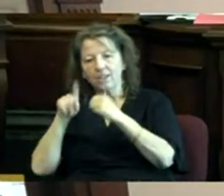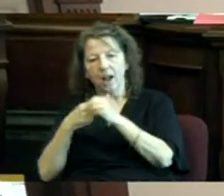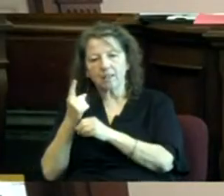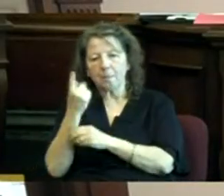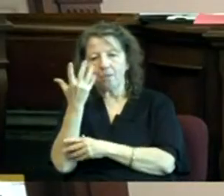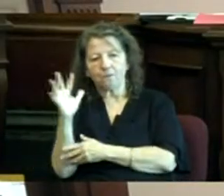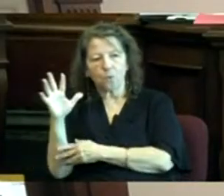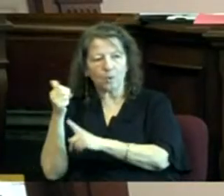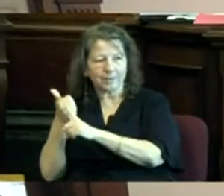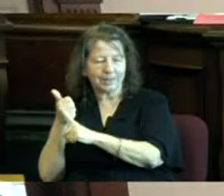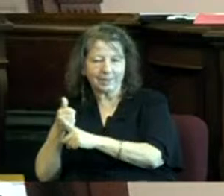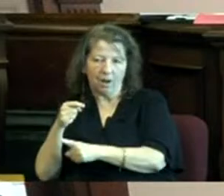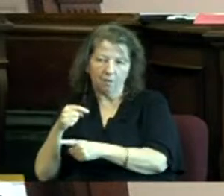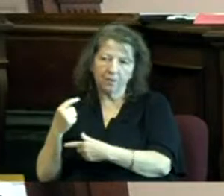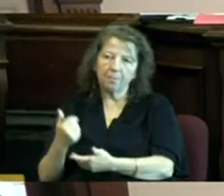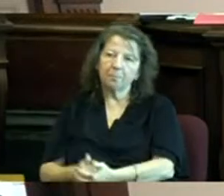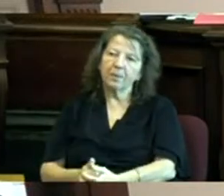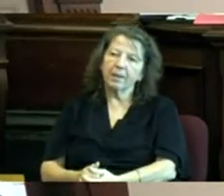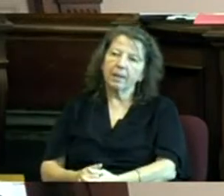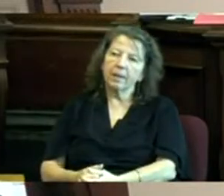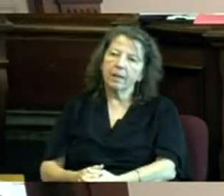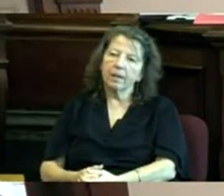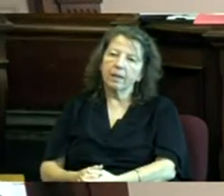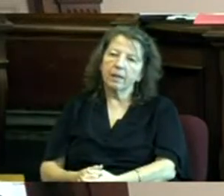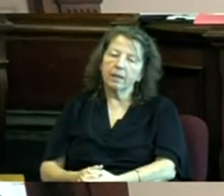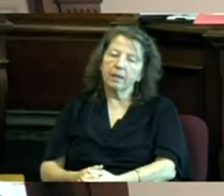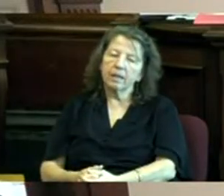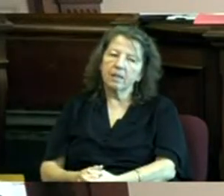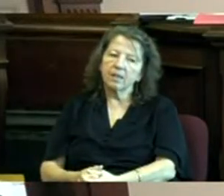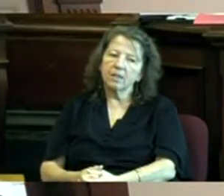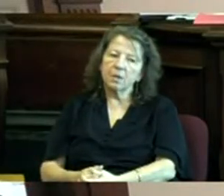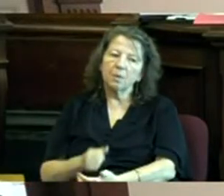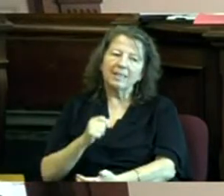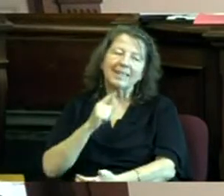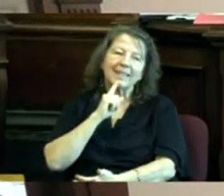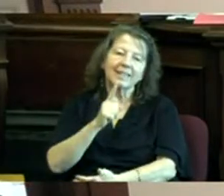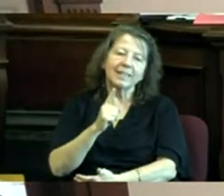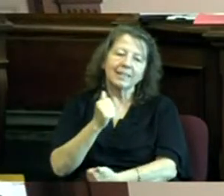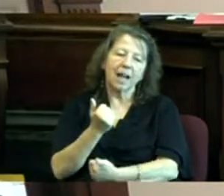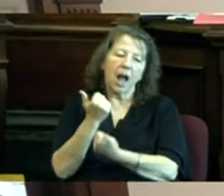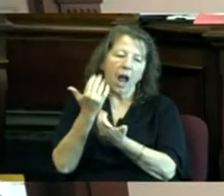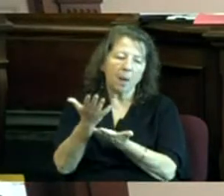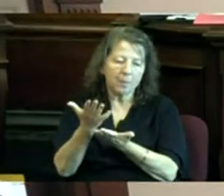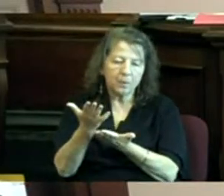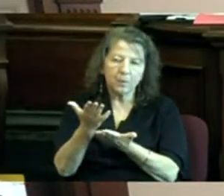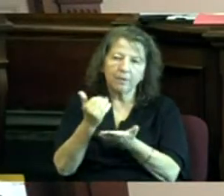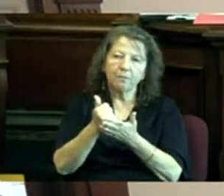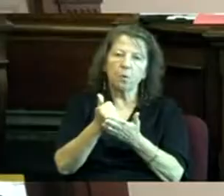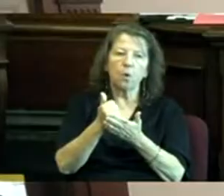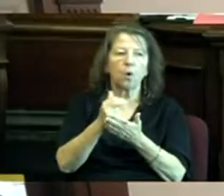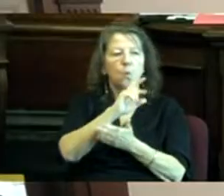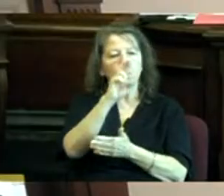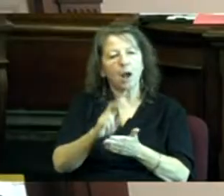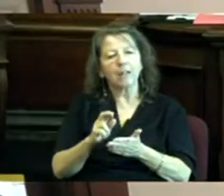back. At page 72. There is a small piece there on Milwaukee